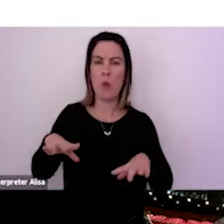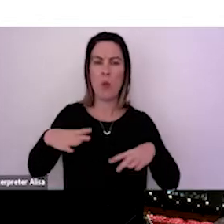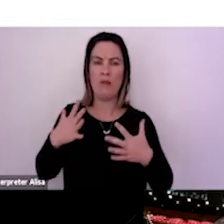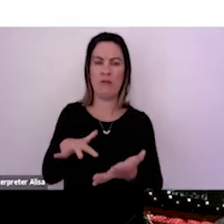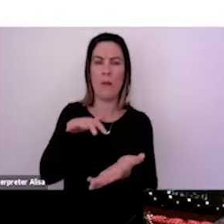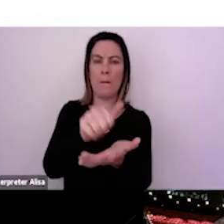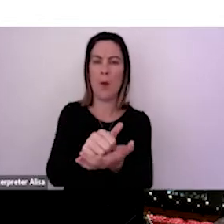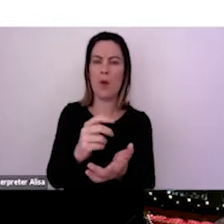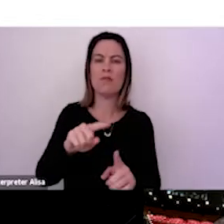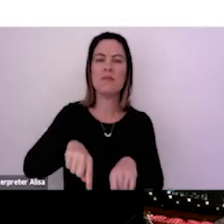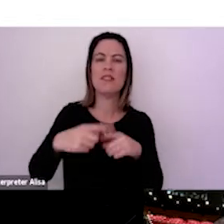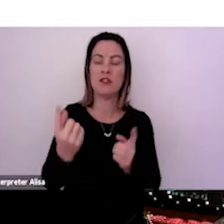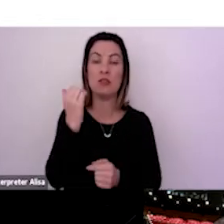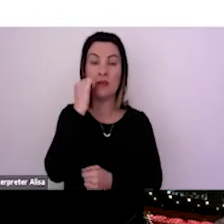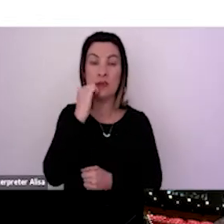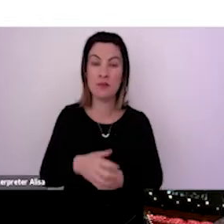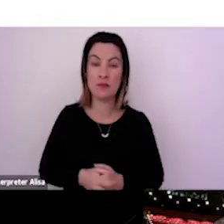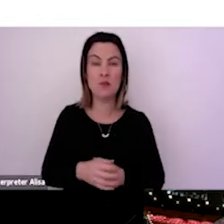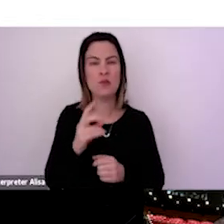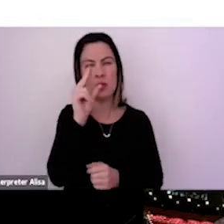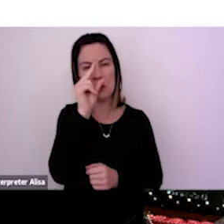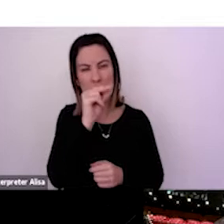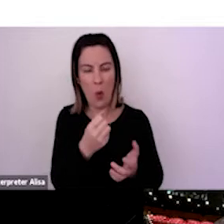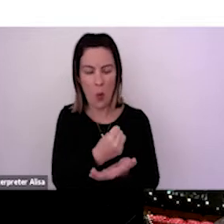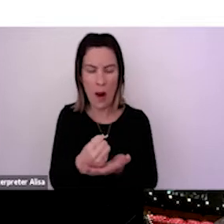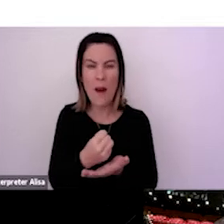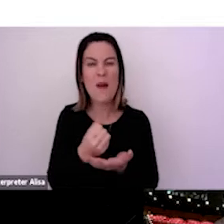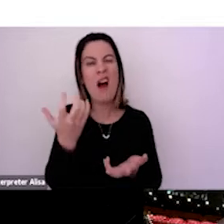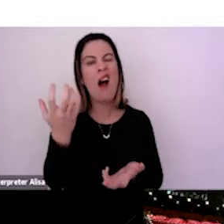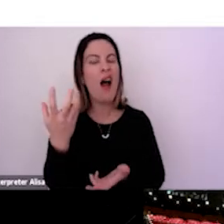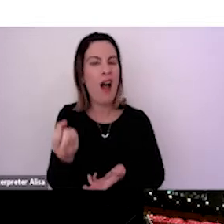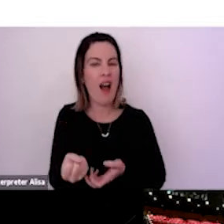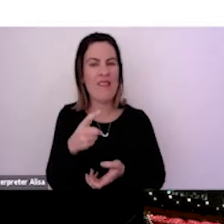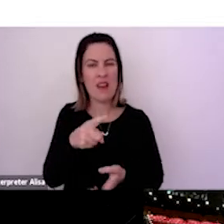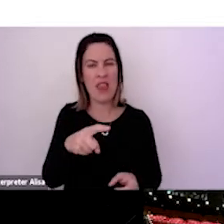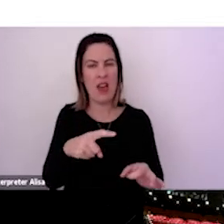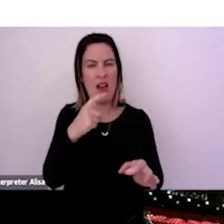smaller proportion have requested a refund. We know that some people have been automatically refunded. Around